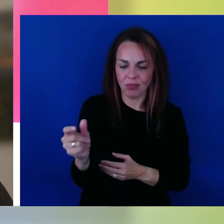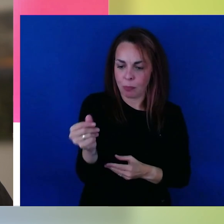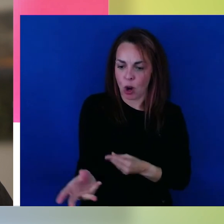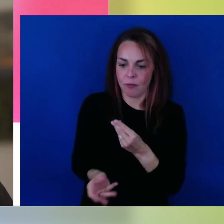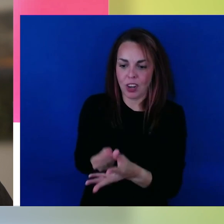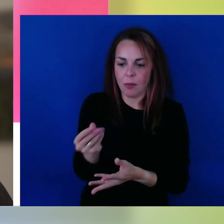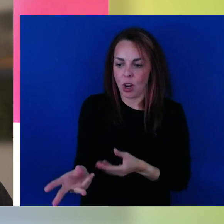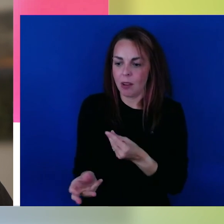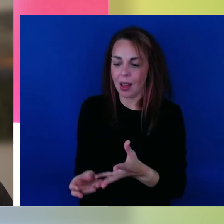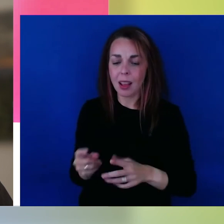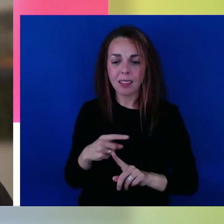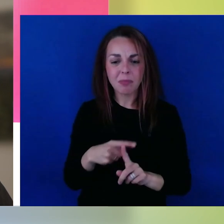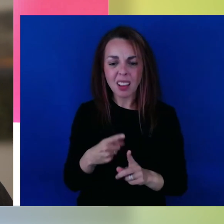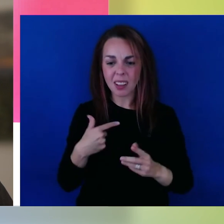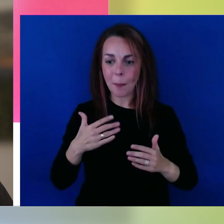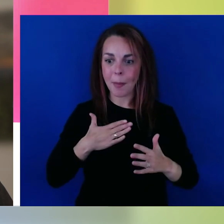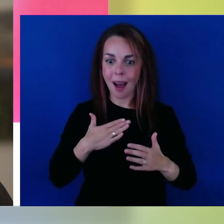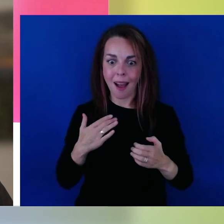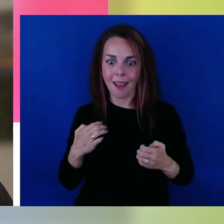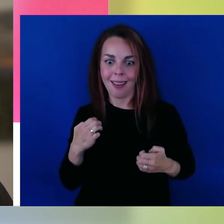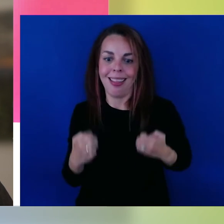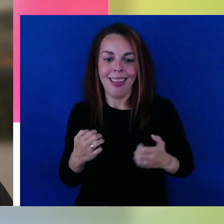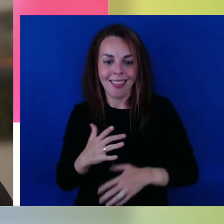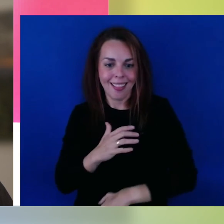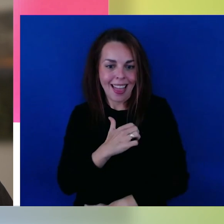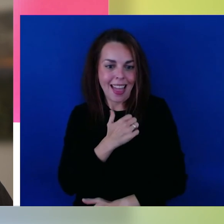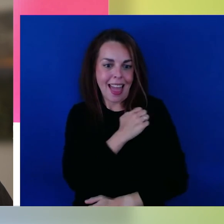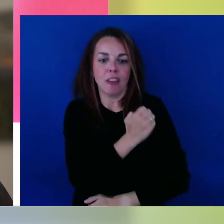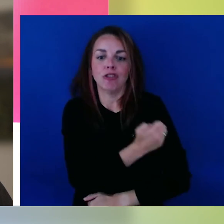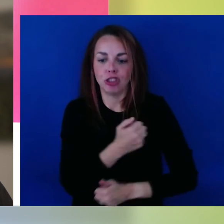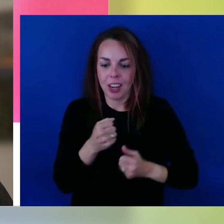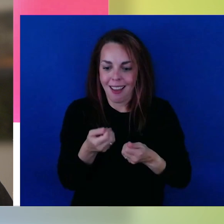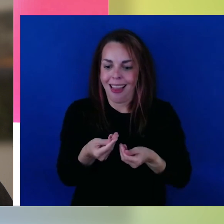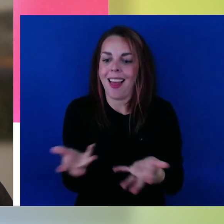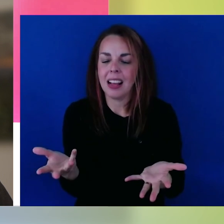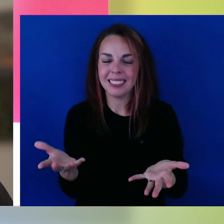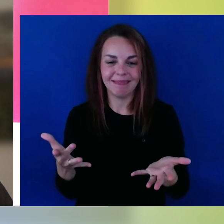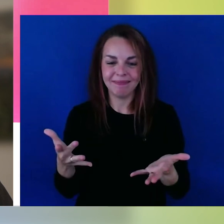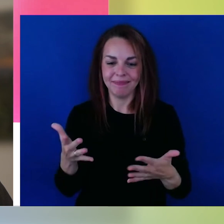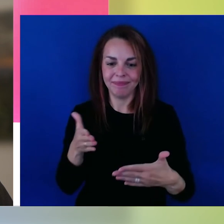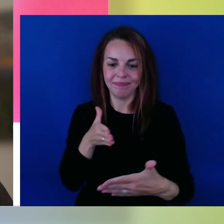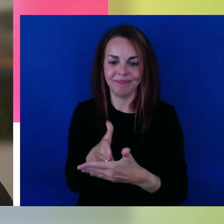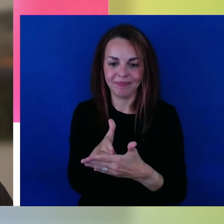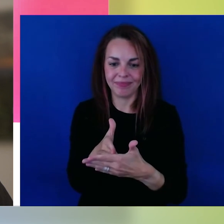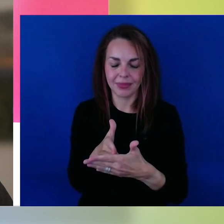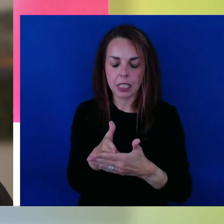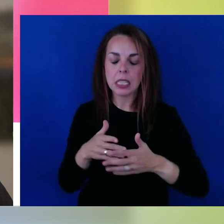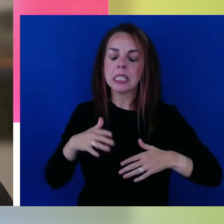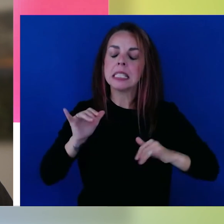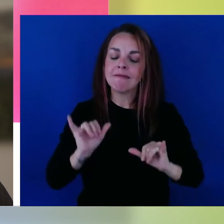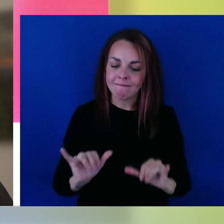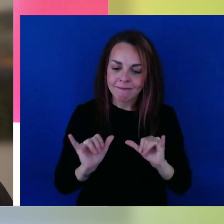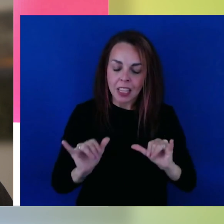without my enthusiastic energy. Over the years, I've evolved my approach to fatherhood.